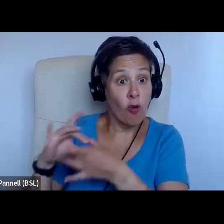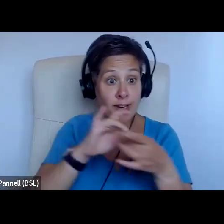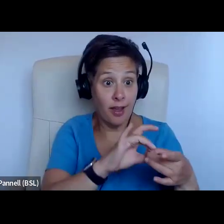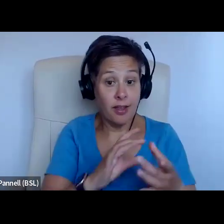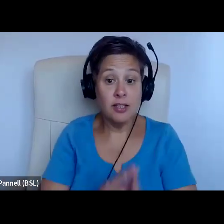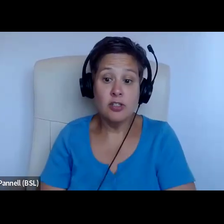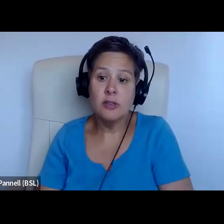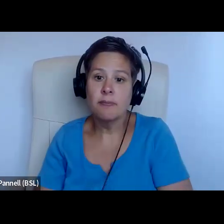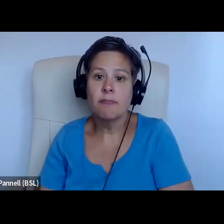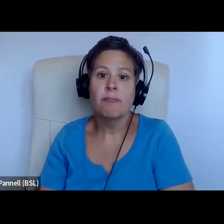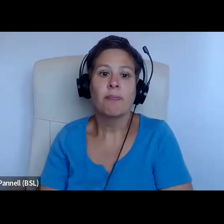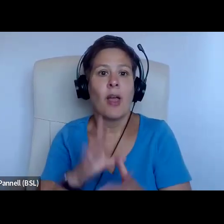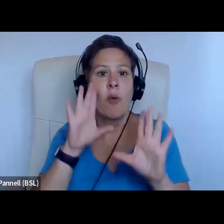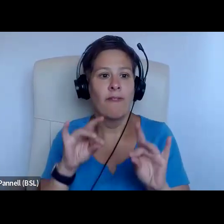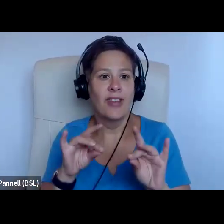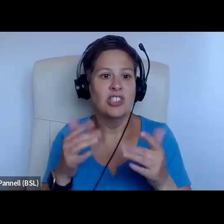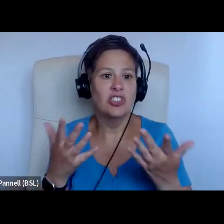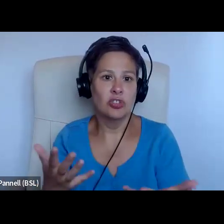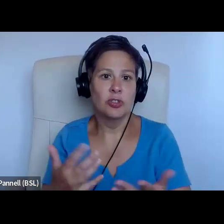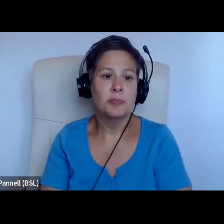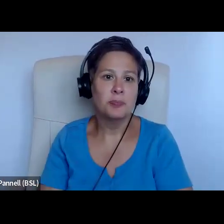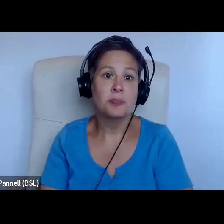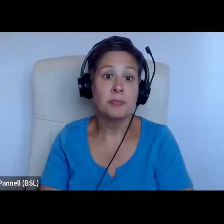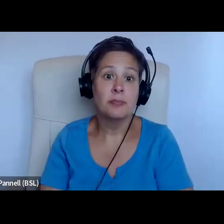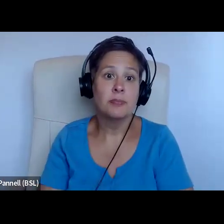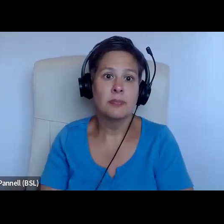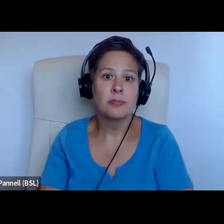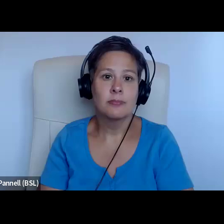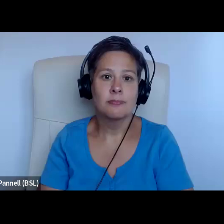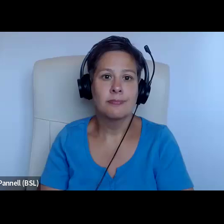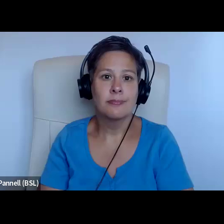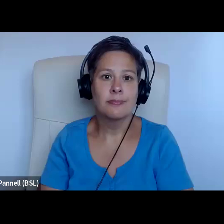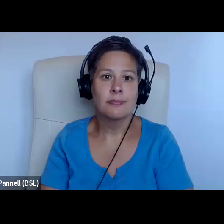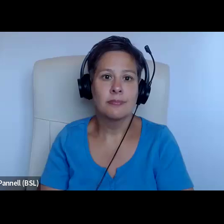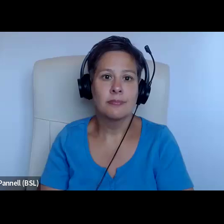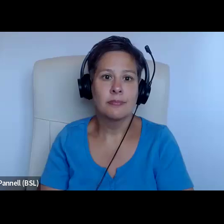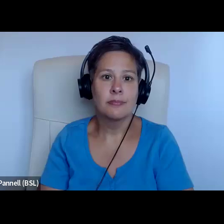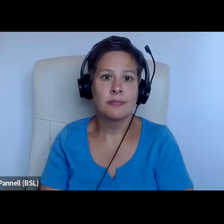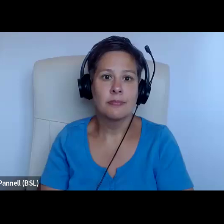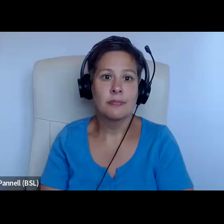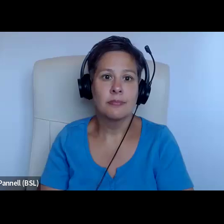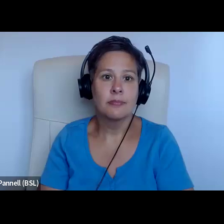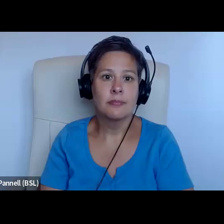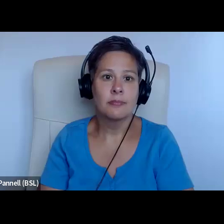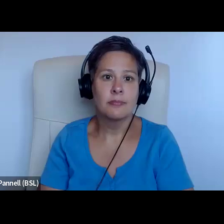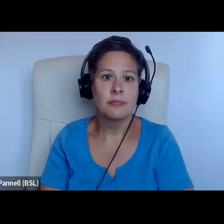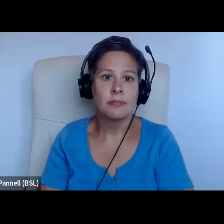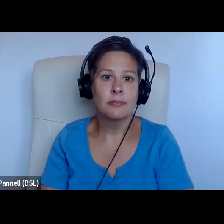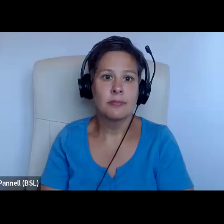Amelia: Thank you so much, Meanda. Thank you so, so much. It's, it's really useful to hear your perspective